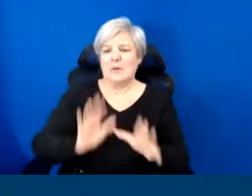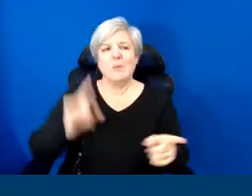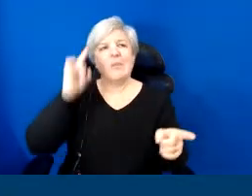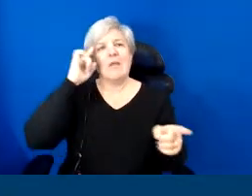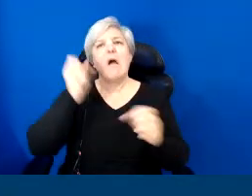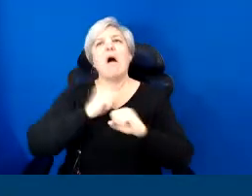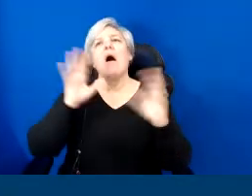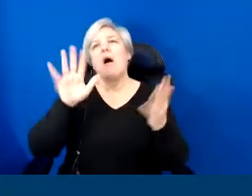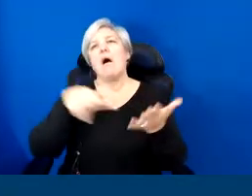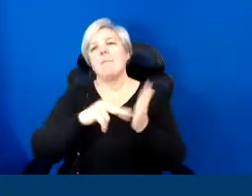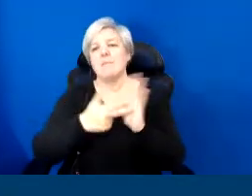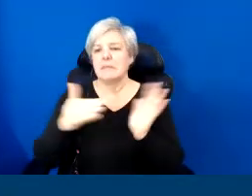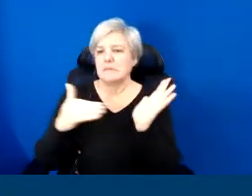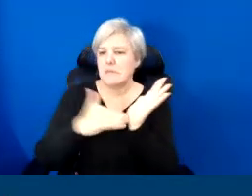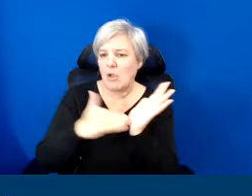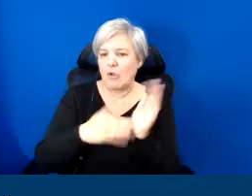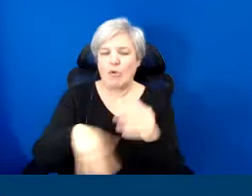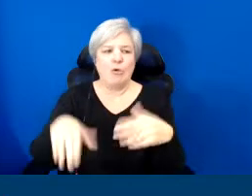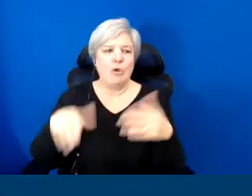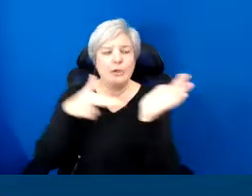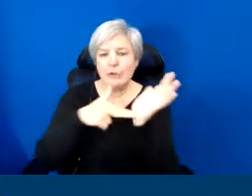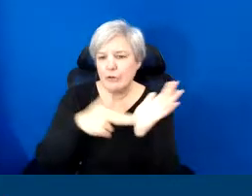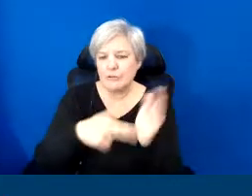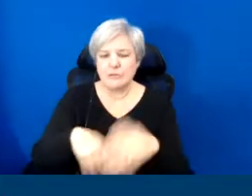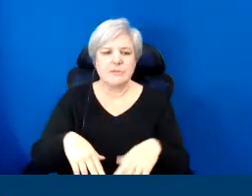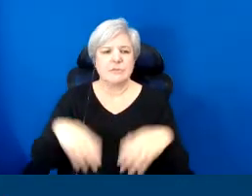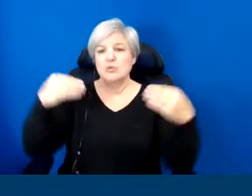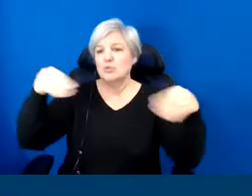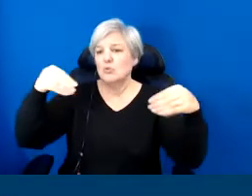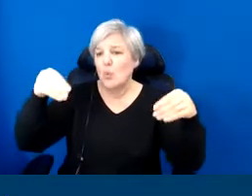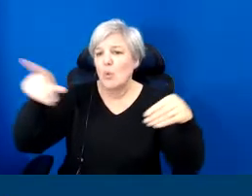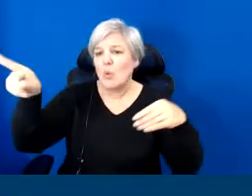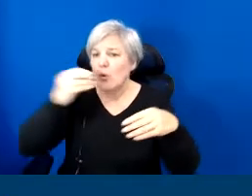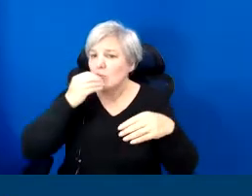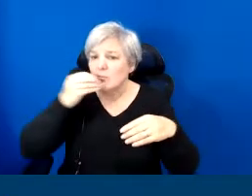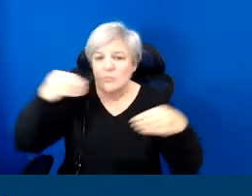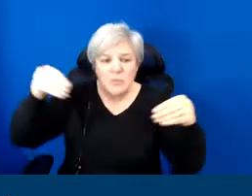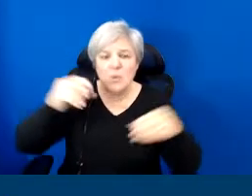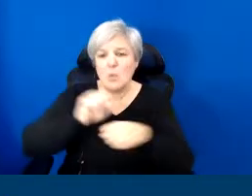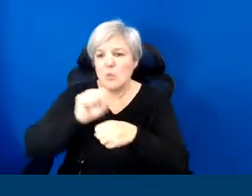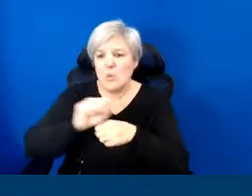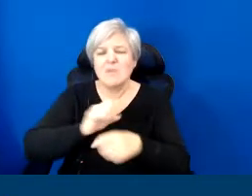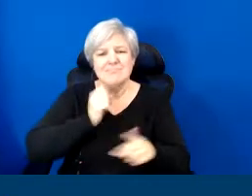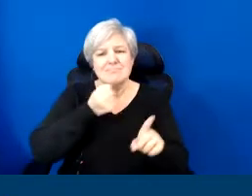nurses, even grocery store clerks, people that had a lot of direct impact during the pandemic with,